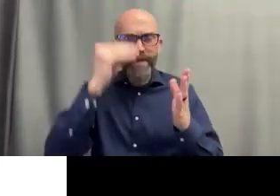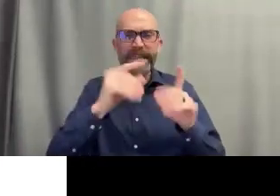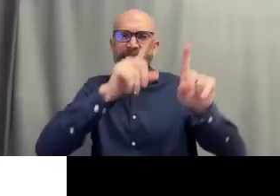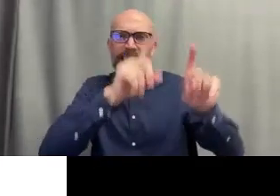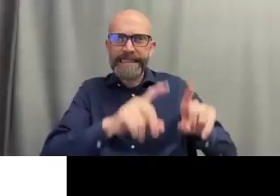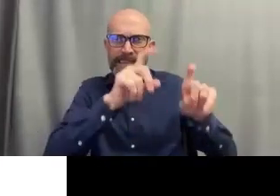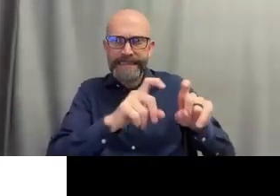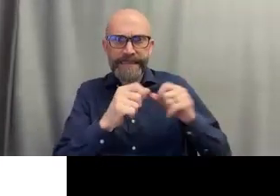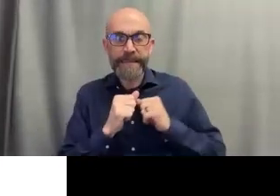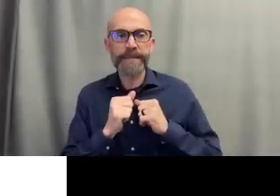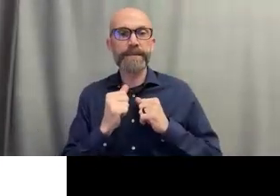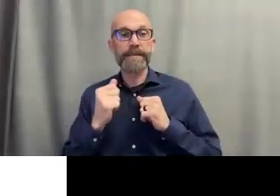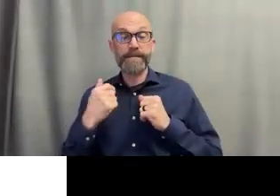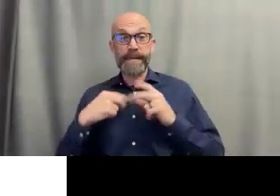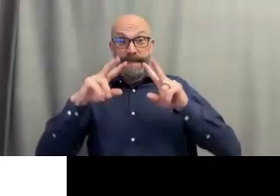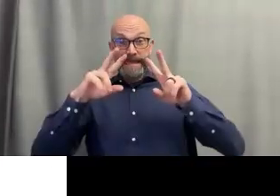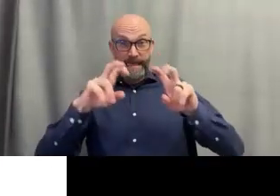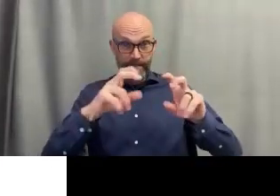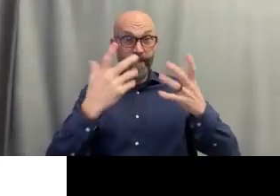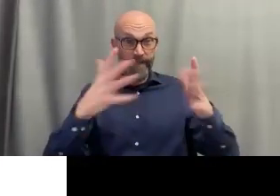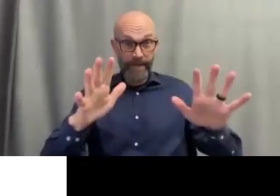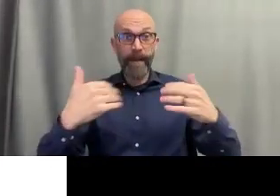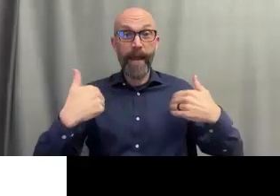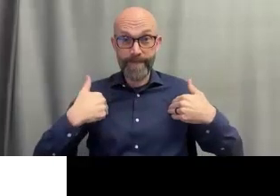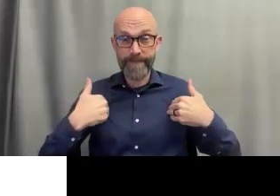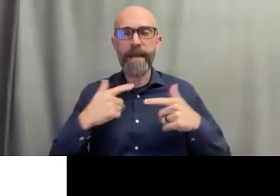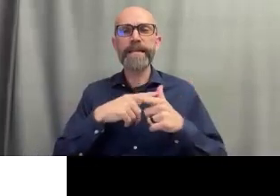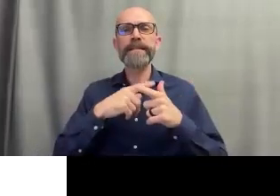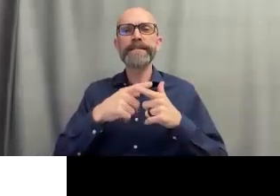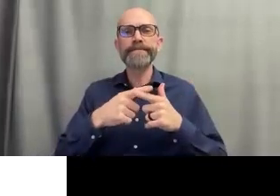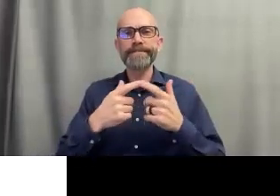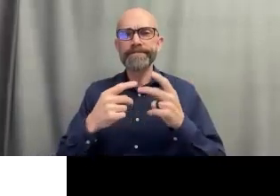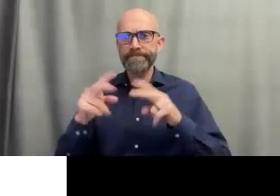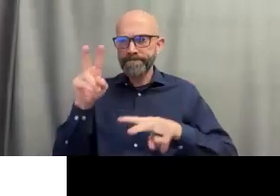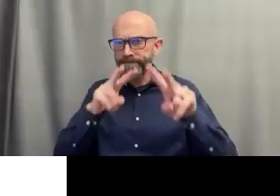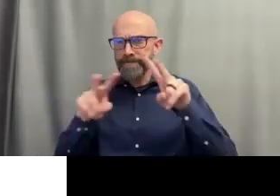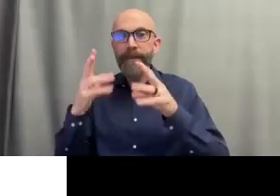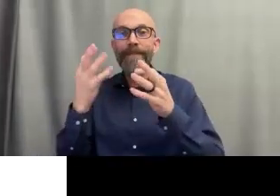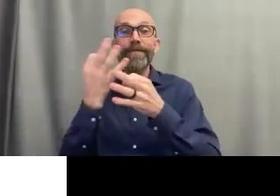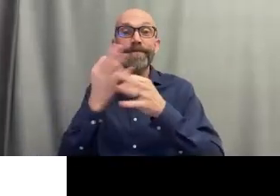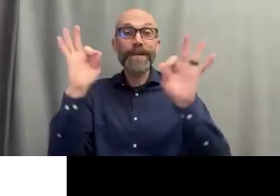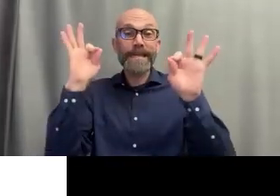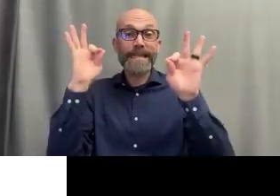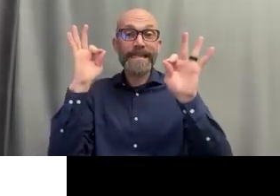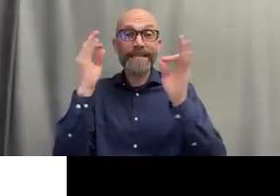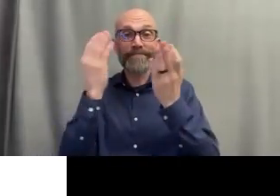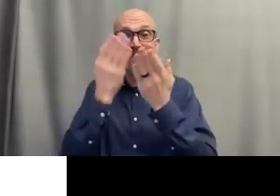So once I've got the assessments, then I look for free material, openly license and free material,